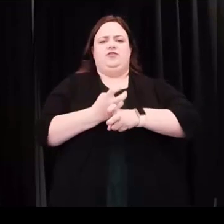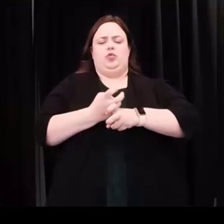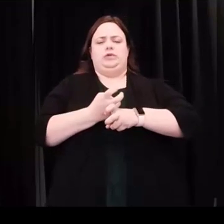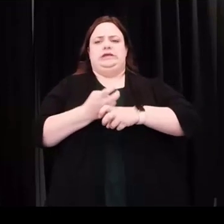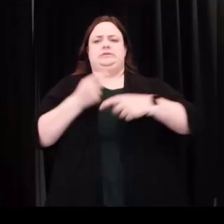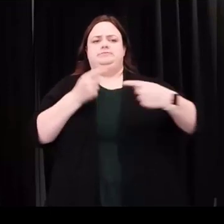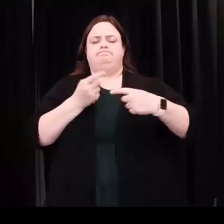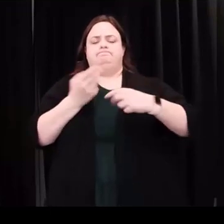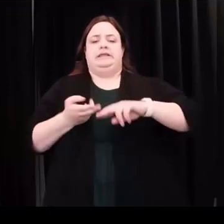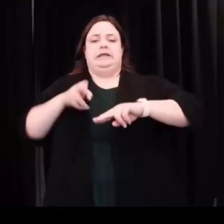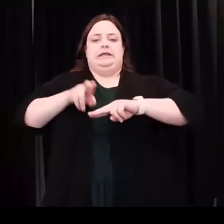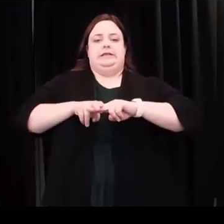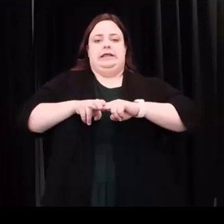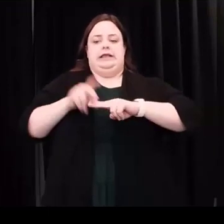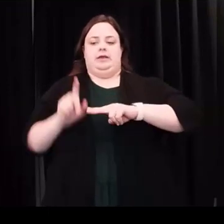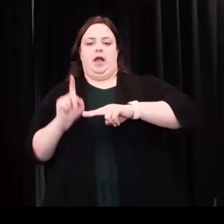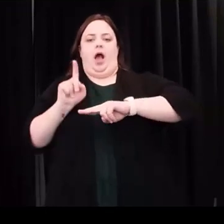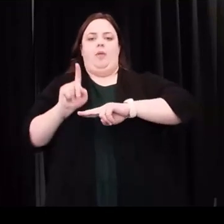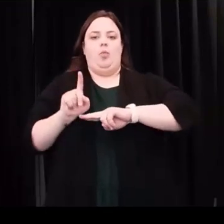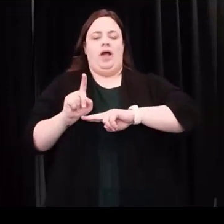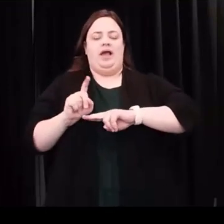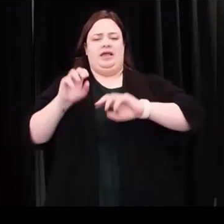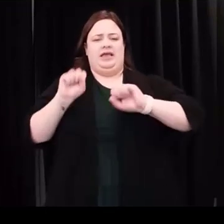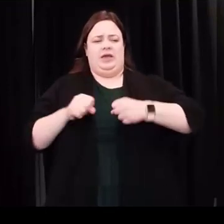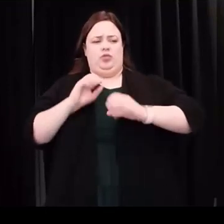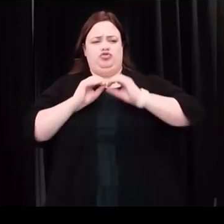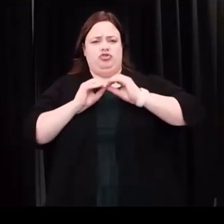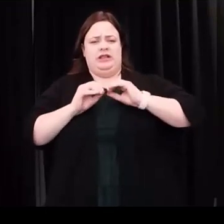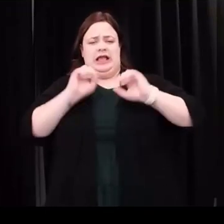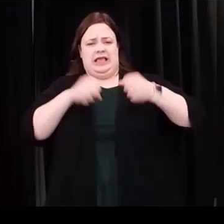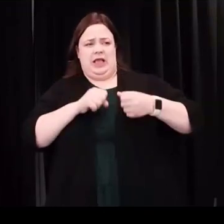and if she's able to adjust, can we adjust her screens if